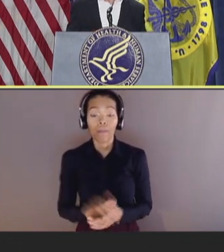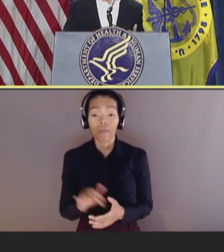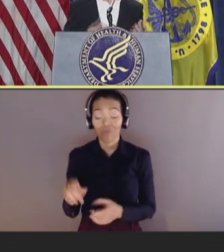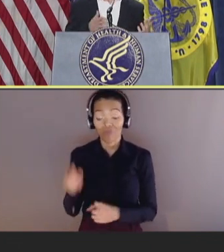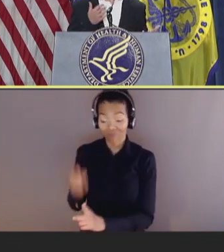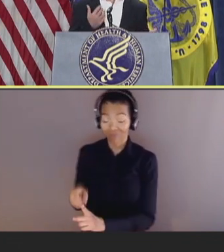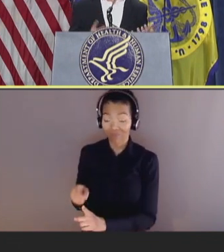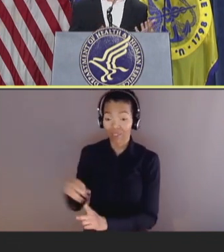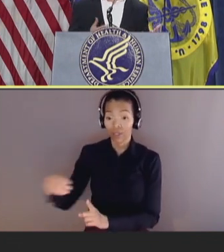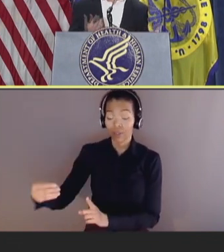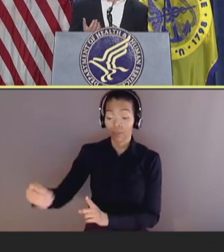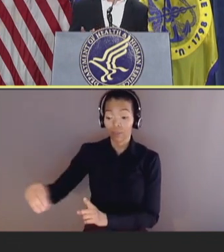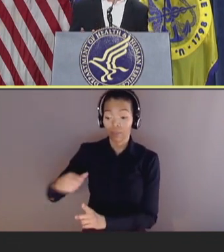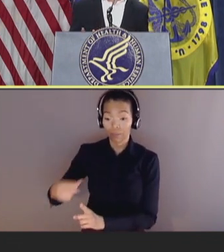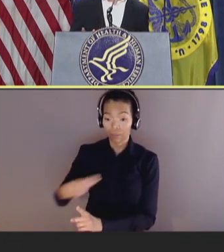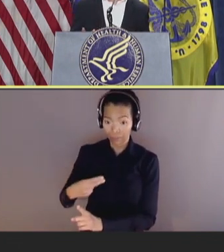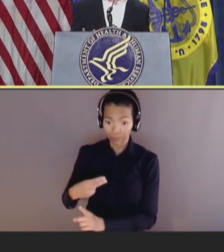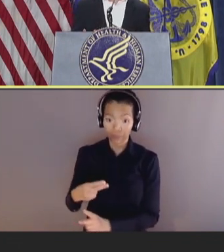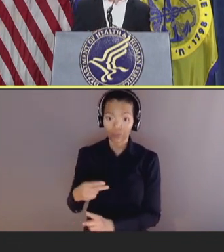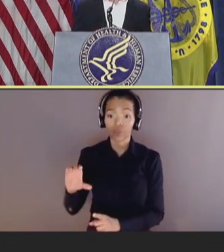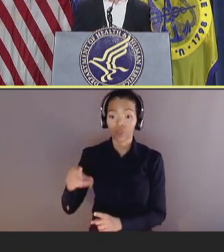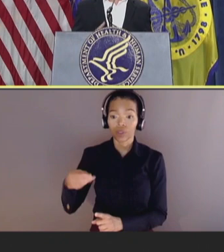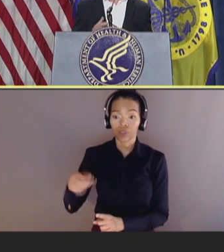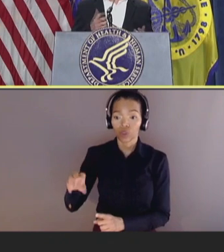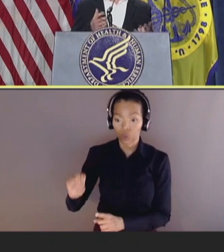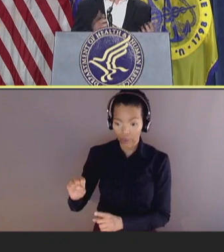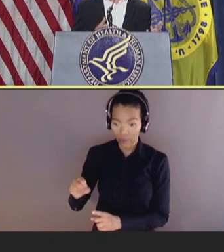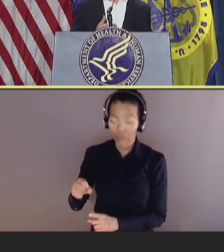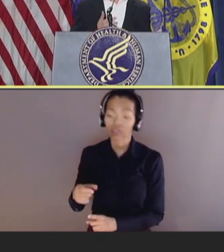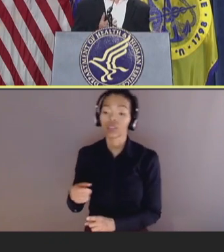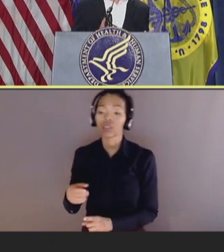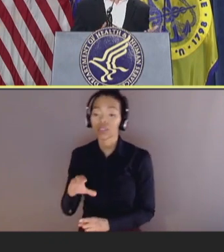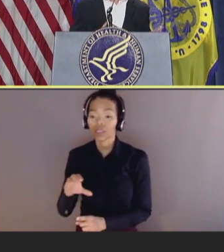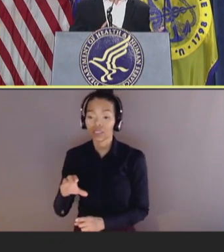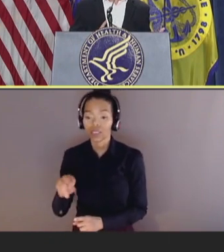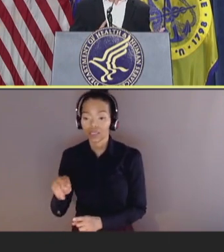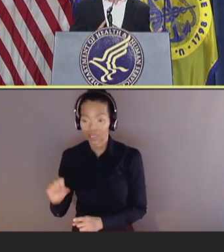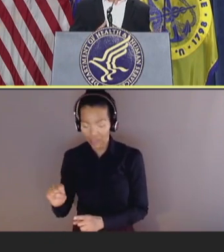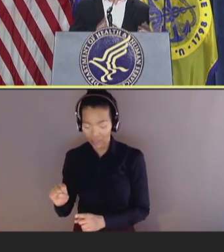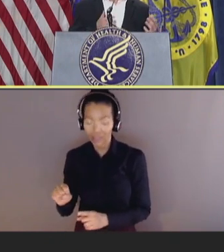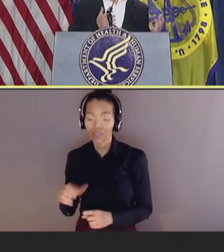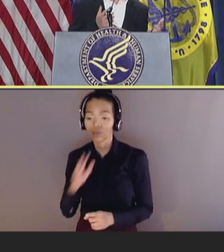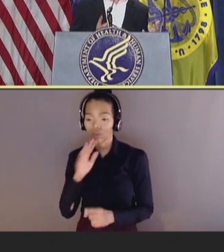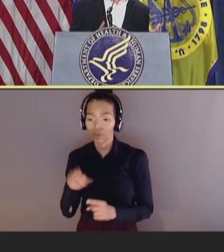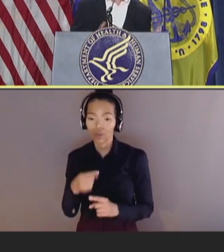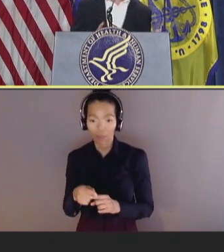we heard Chris and CMS representatives talk through the coverage side of this. We saw the